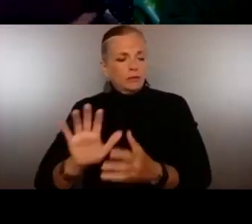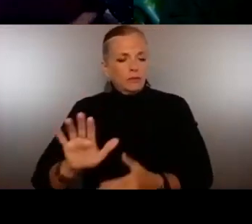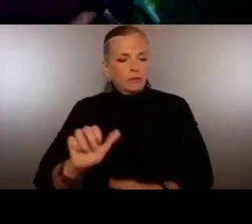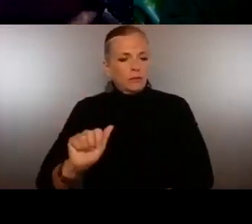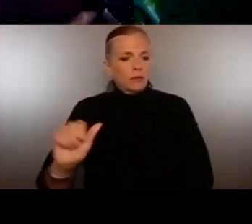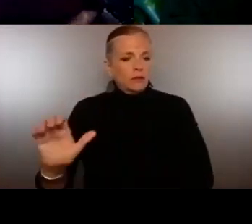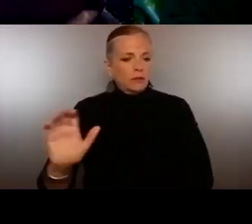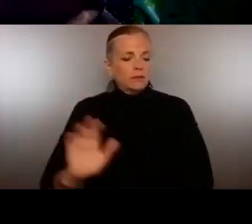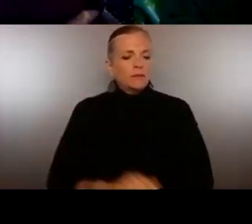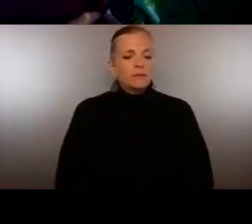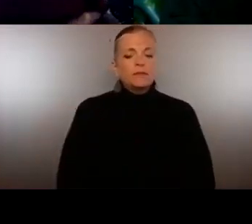Good.